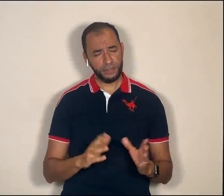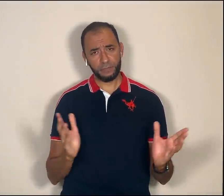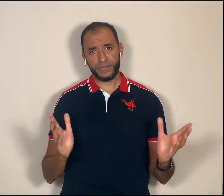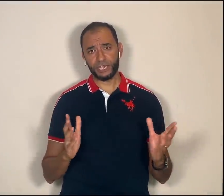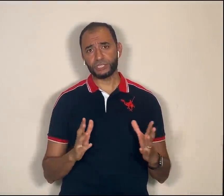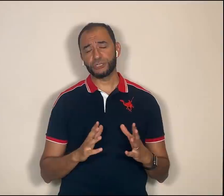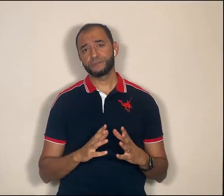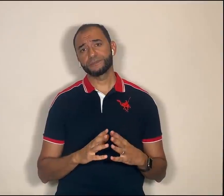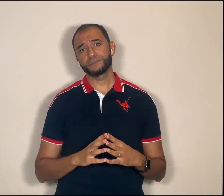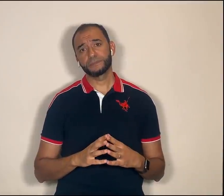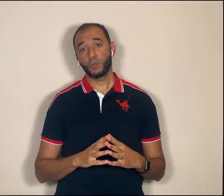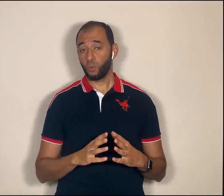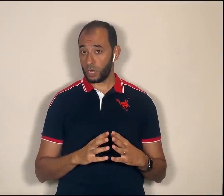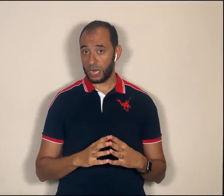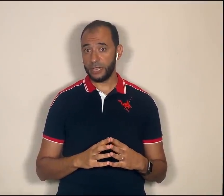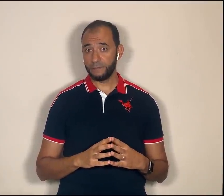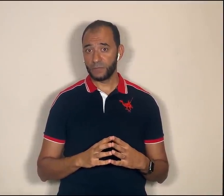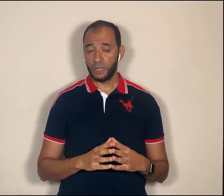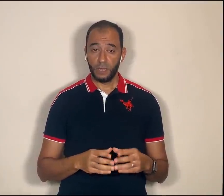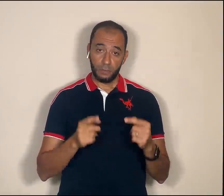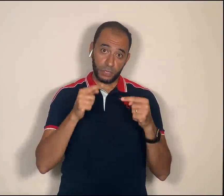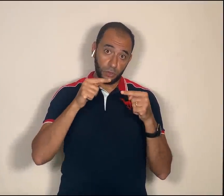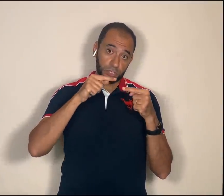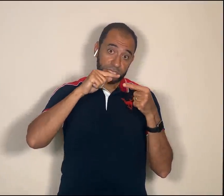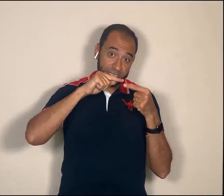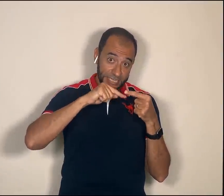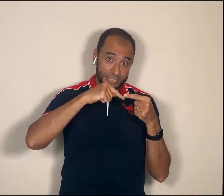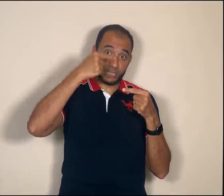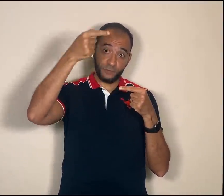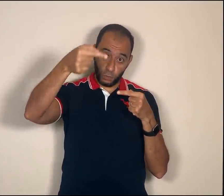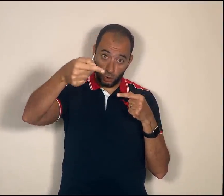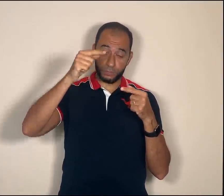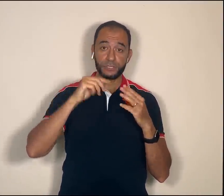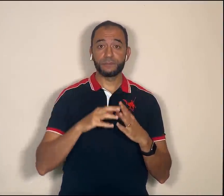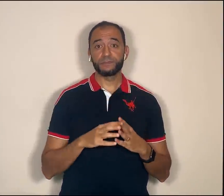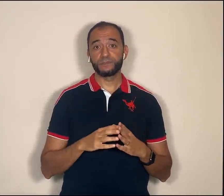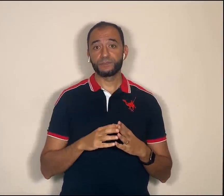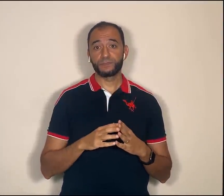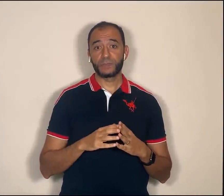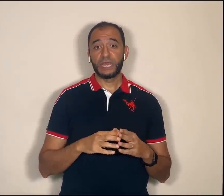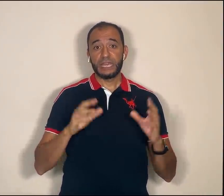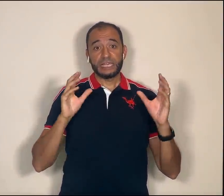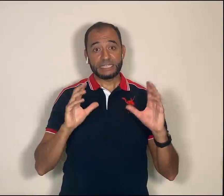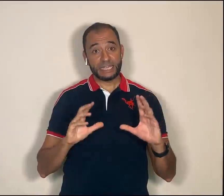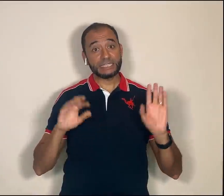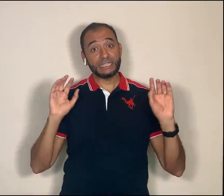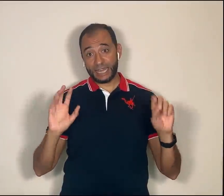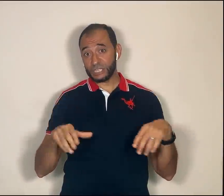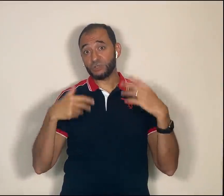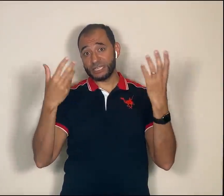they perished, why? Because since they formed, since natural